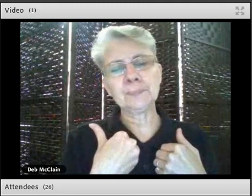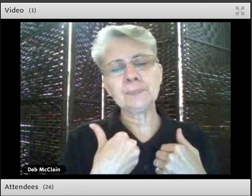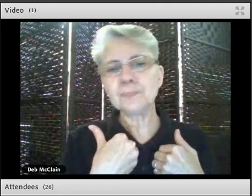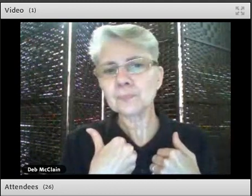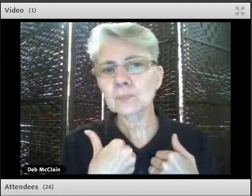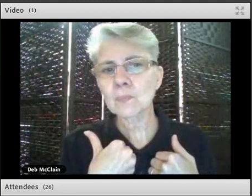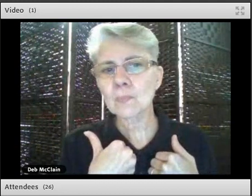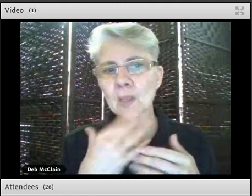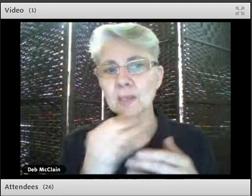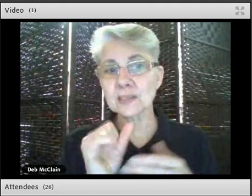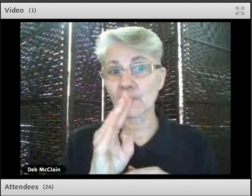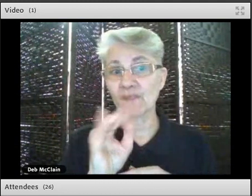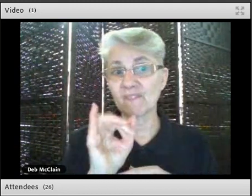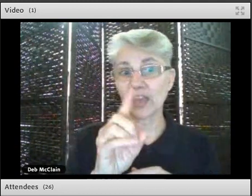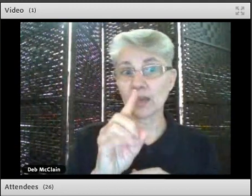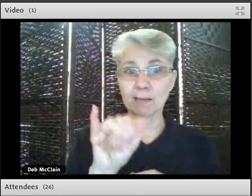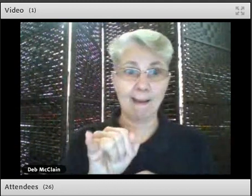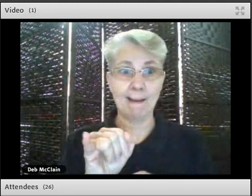But for monographic cataloging